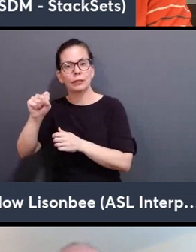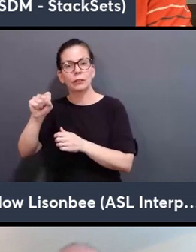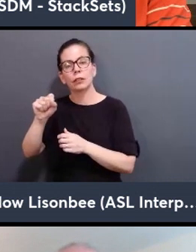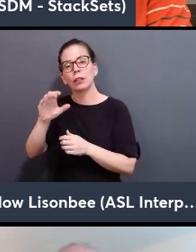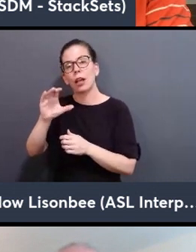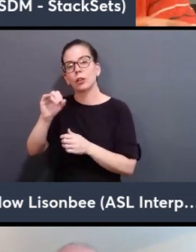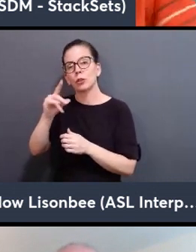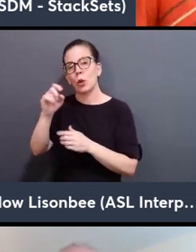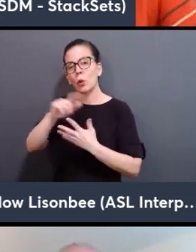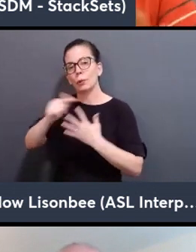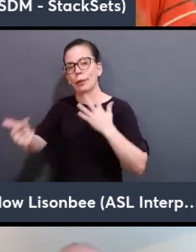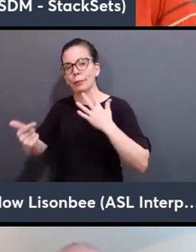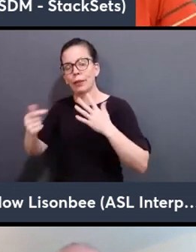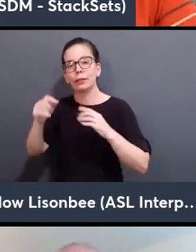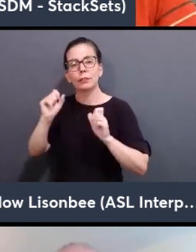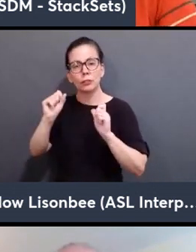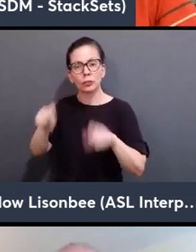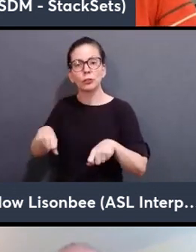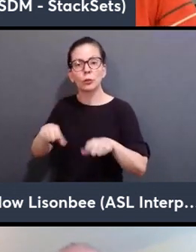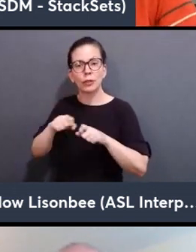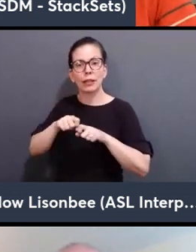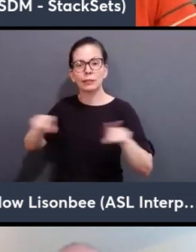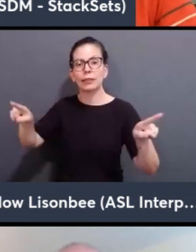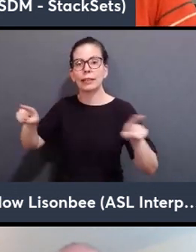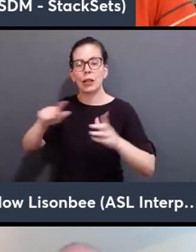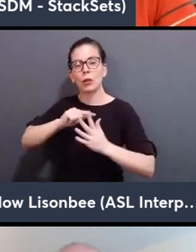so that you can set up a pipeline that initiated